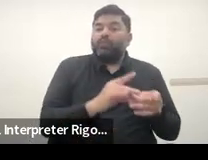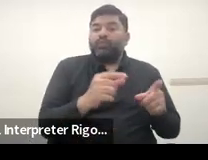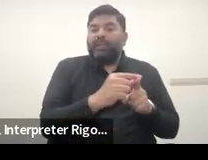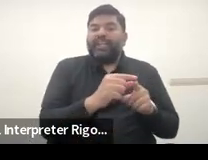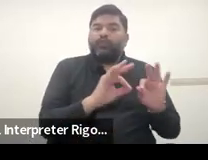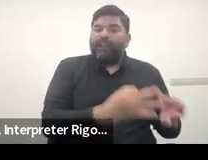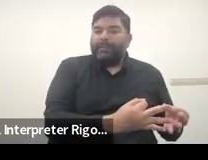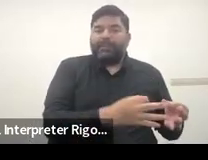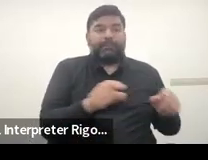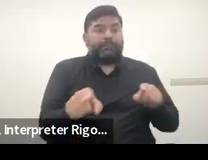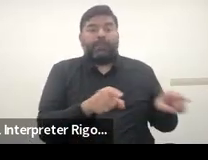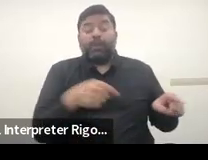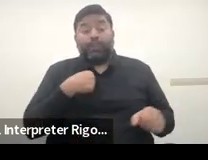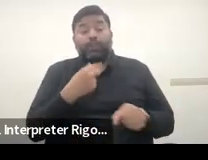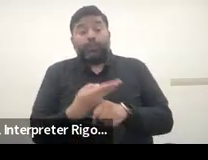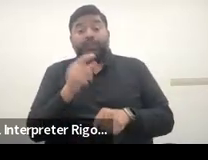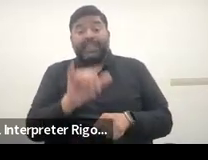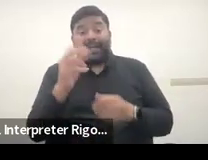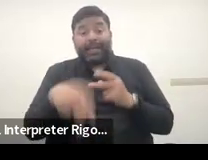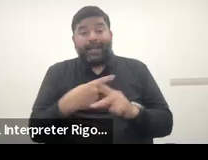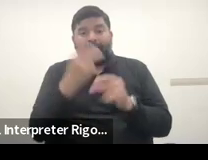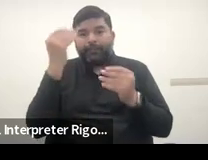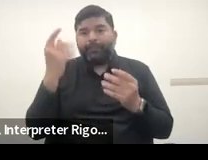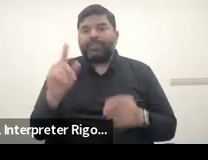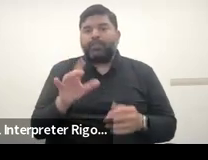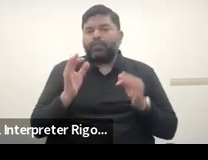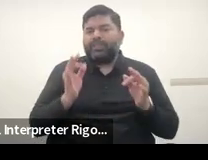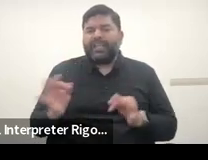and we might be able to use this information to decide where translation might be more suitable